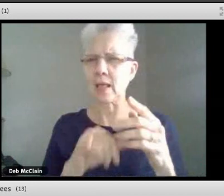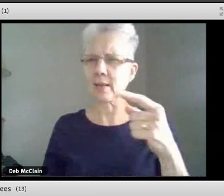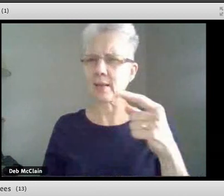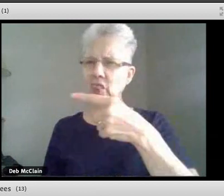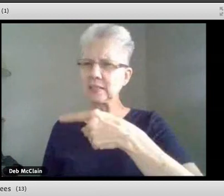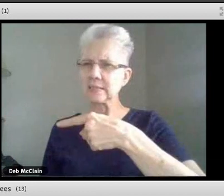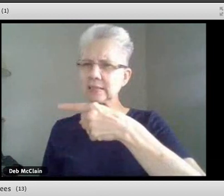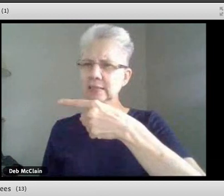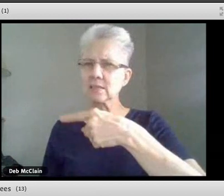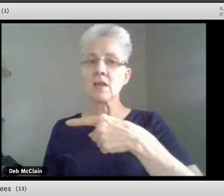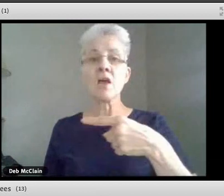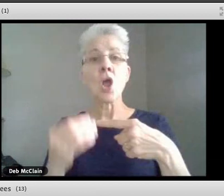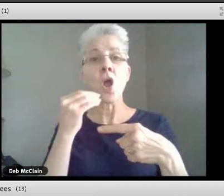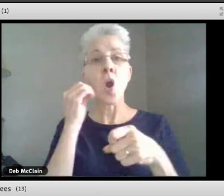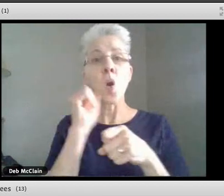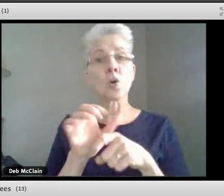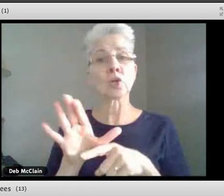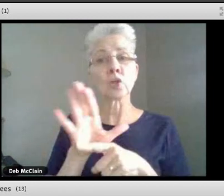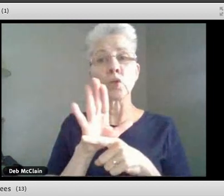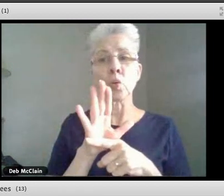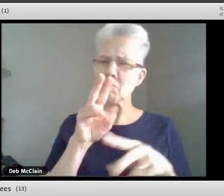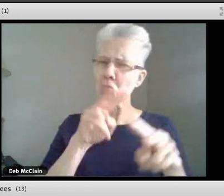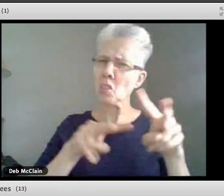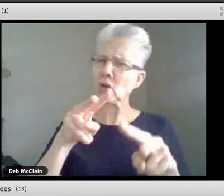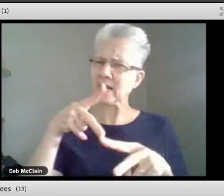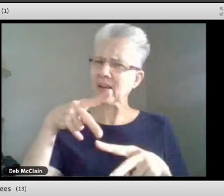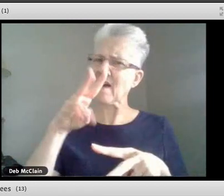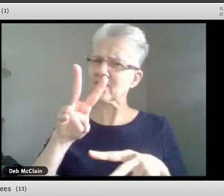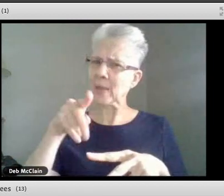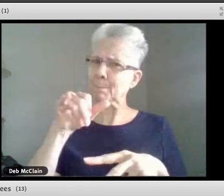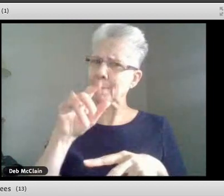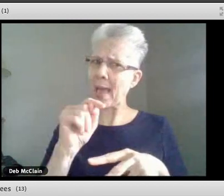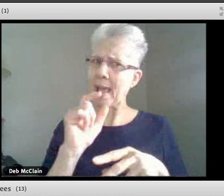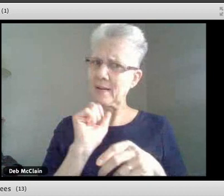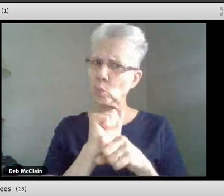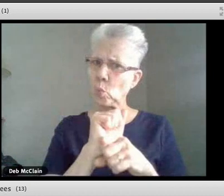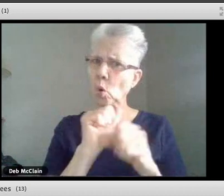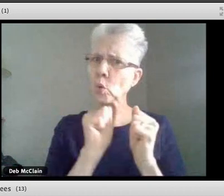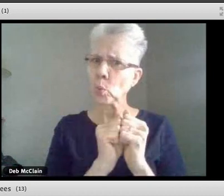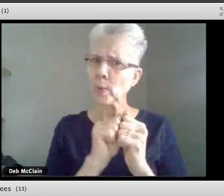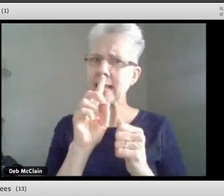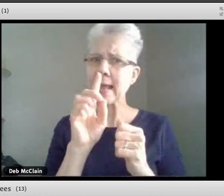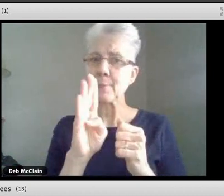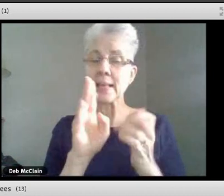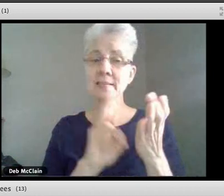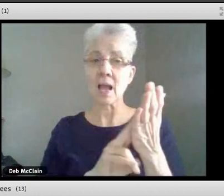because if you deal with database contracts, this is something that's really important to make sure everybody has access.